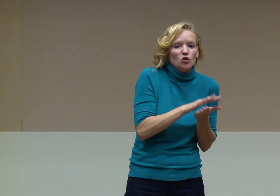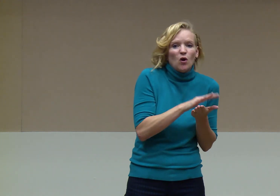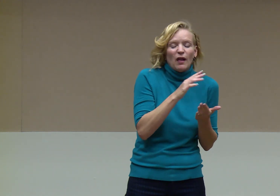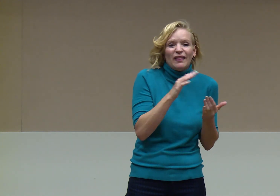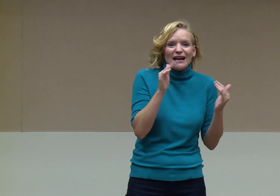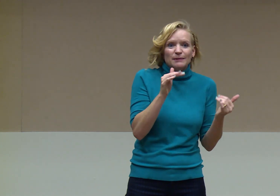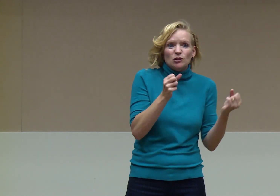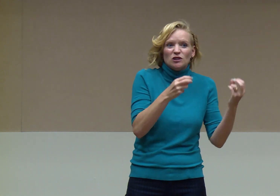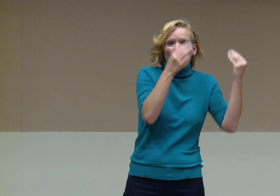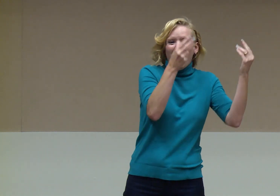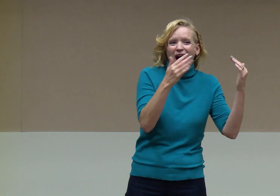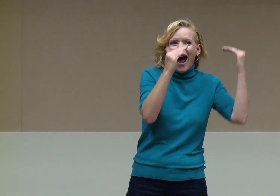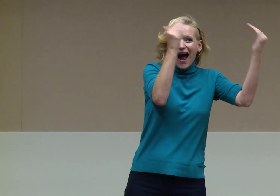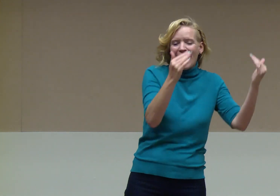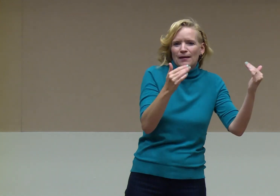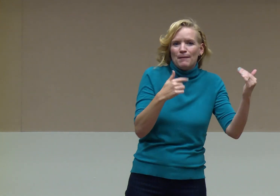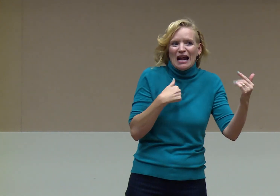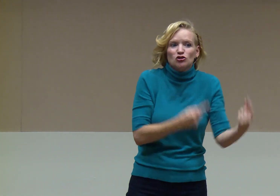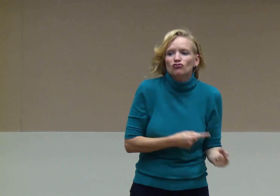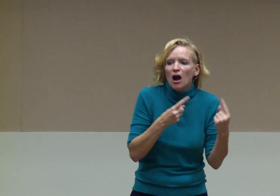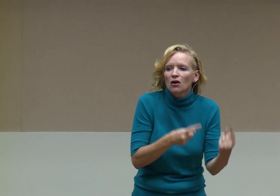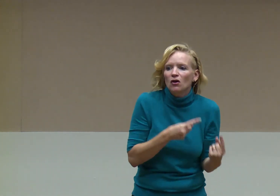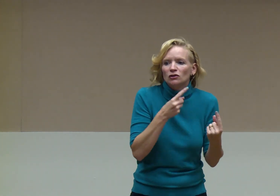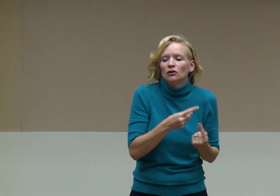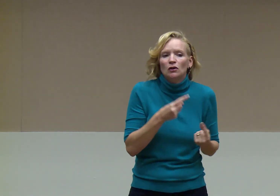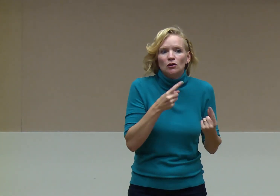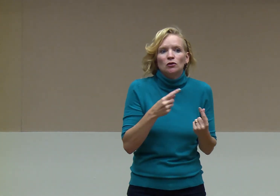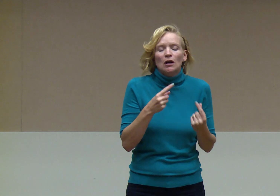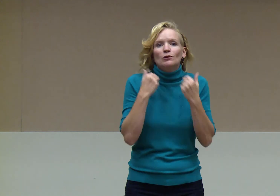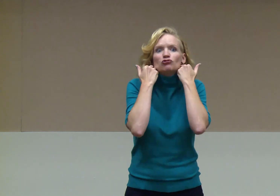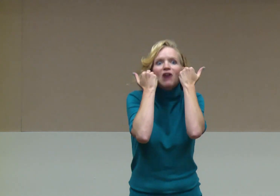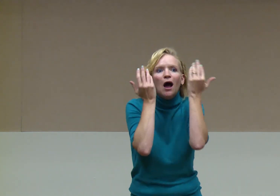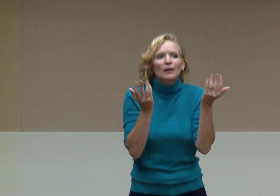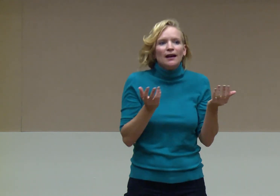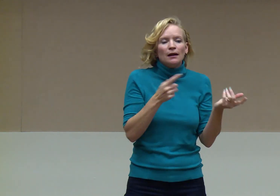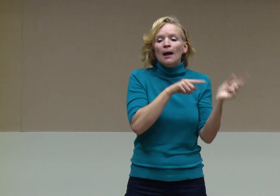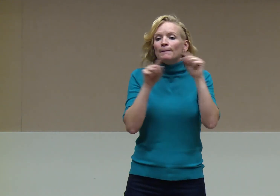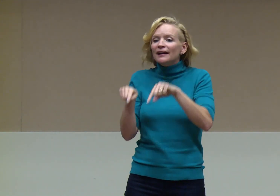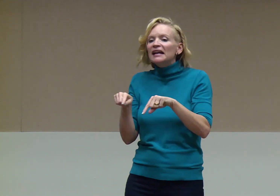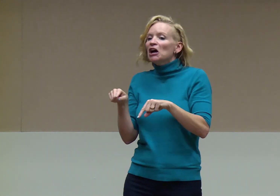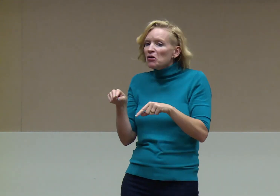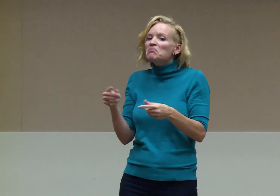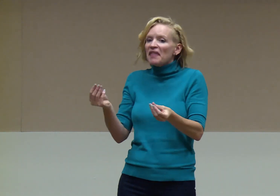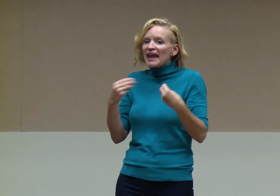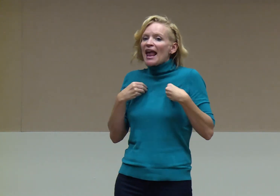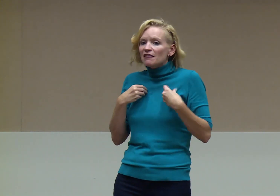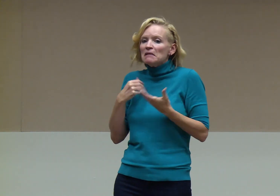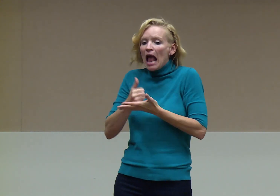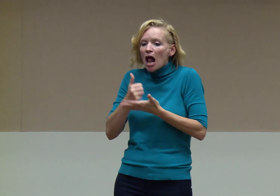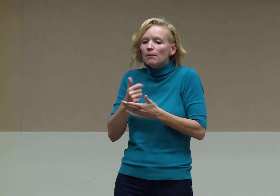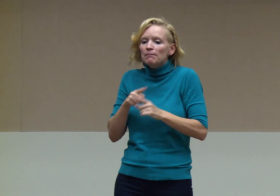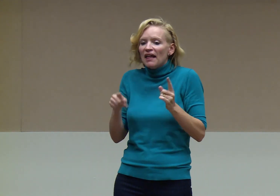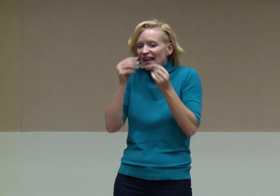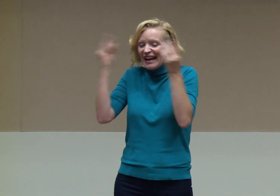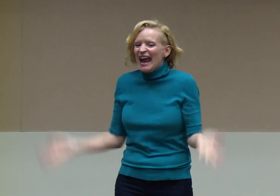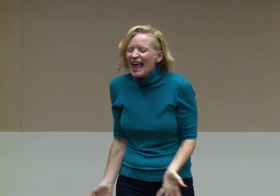In that girls' school, the expectations were beyond advanced and left me struggling. I felt drowned. But in the public school,